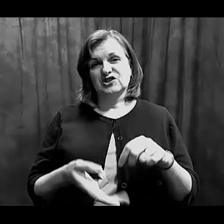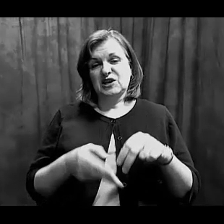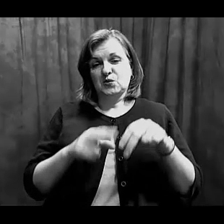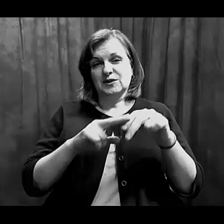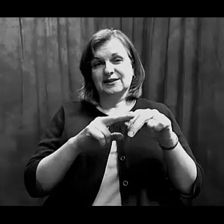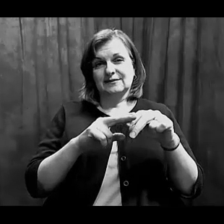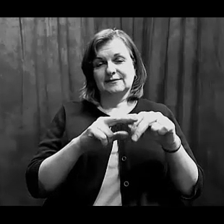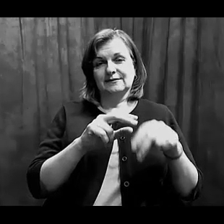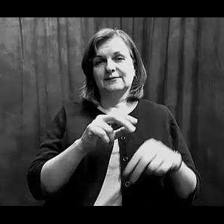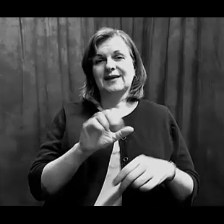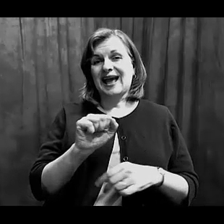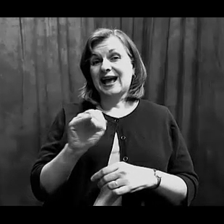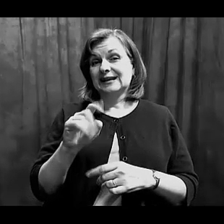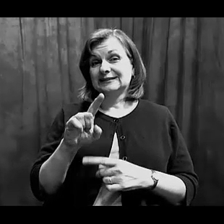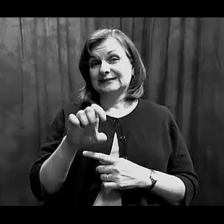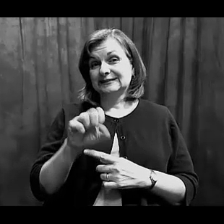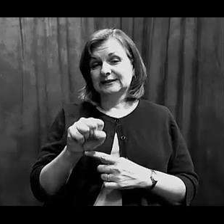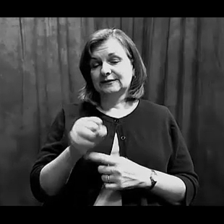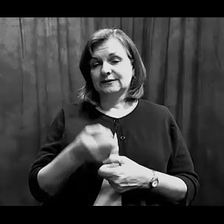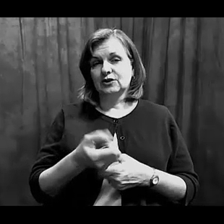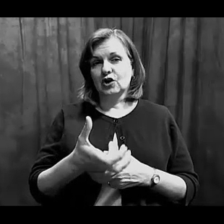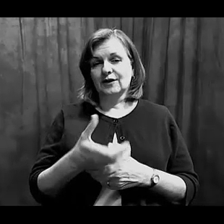in the H+ or protons in the solution